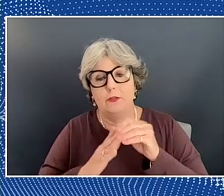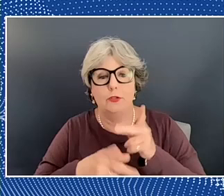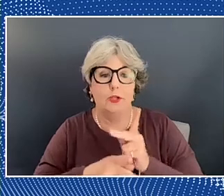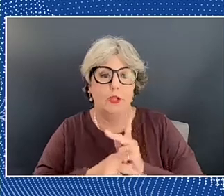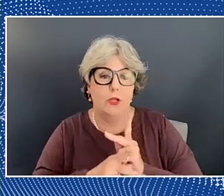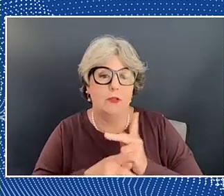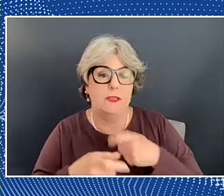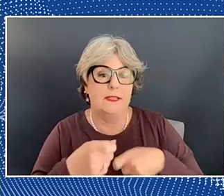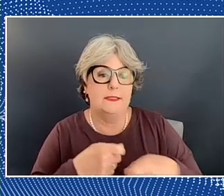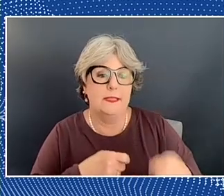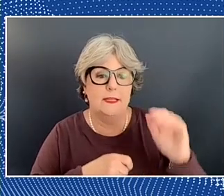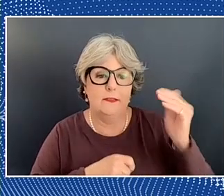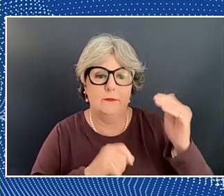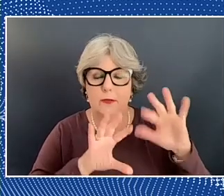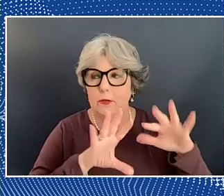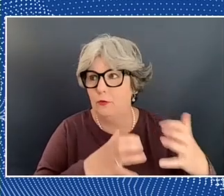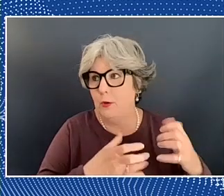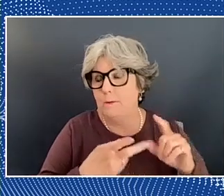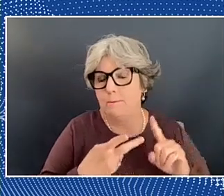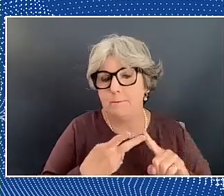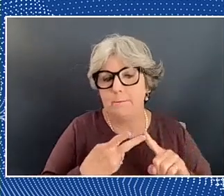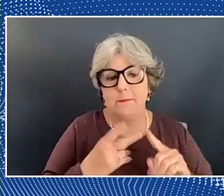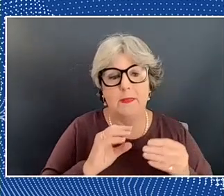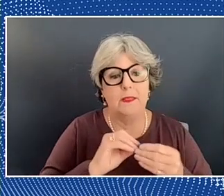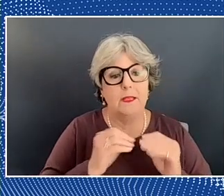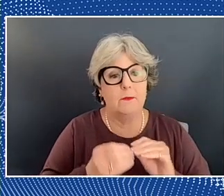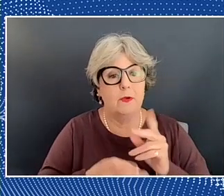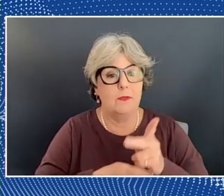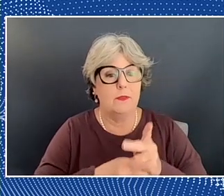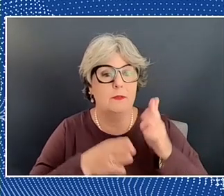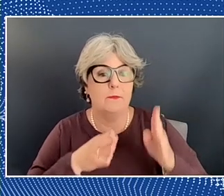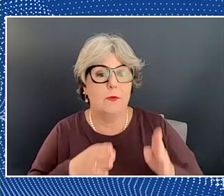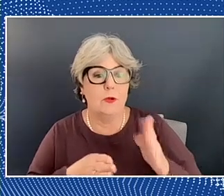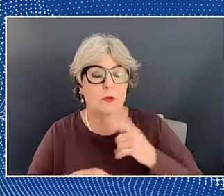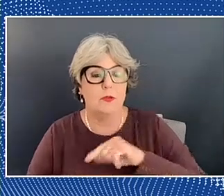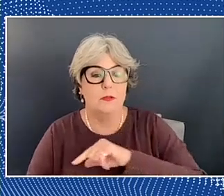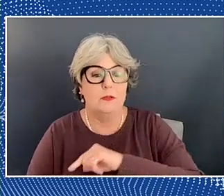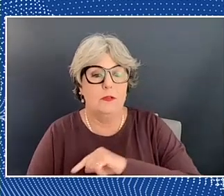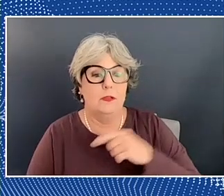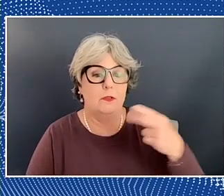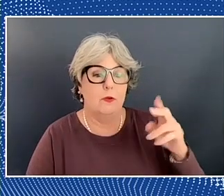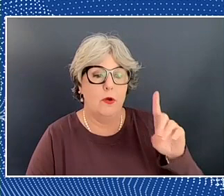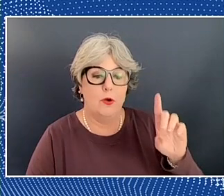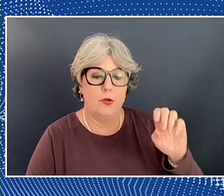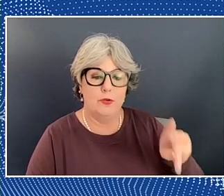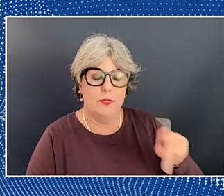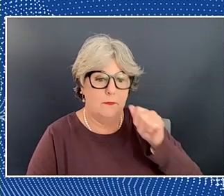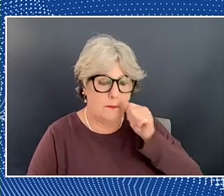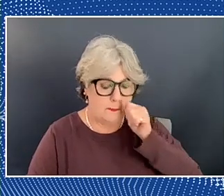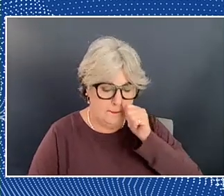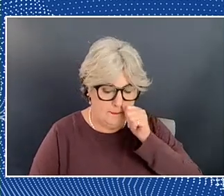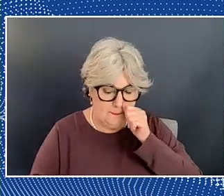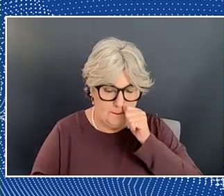groups. A substantial number of these borrowers would likely qualify under the hardship provisions. The next group I want to highlight is